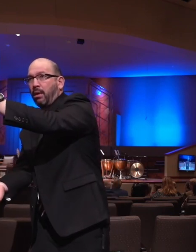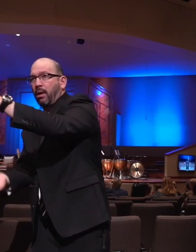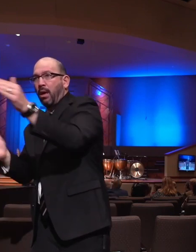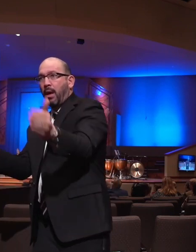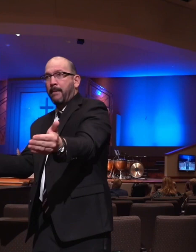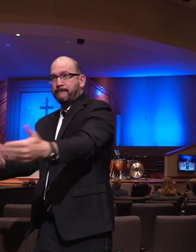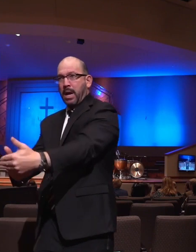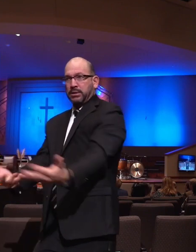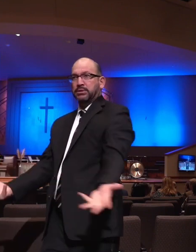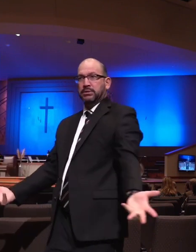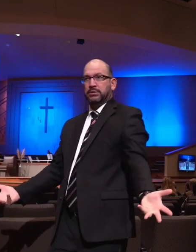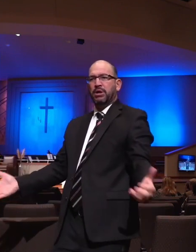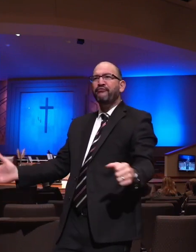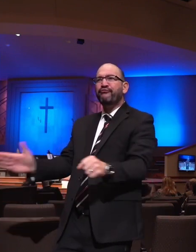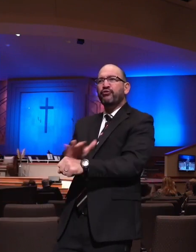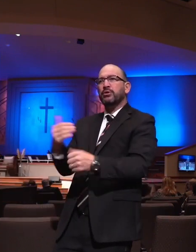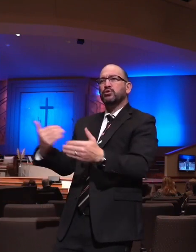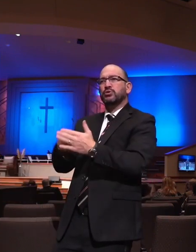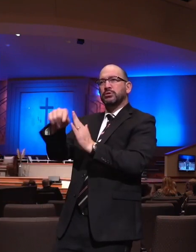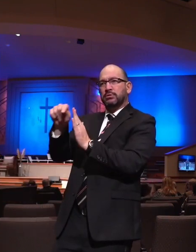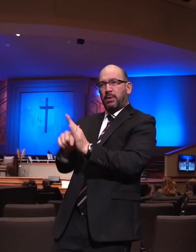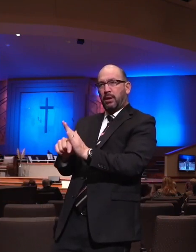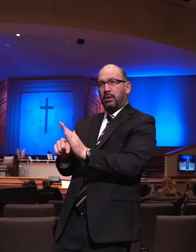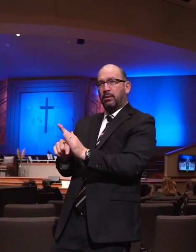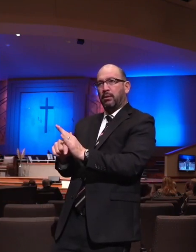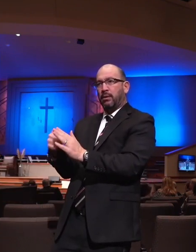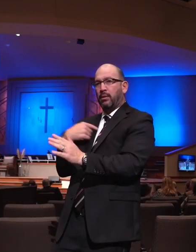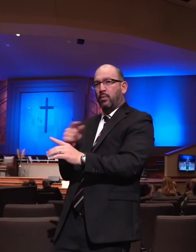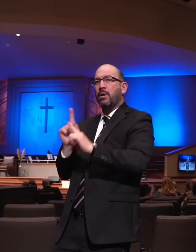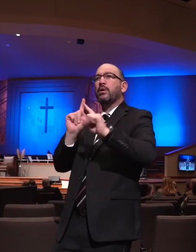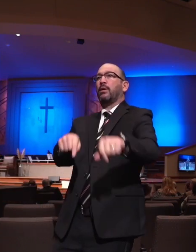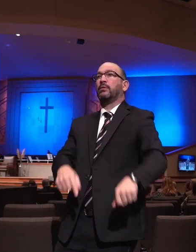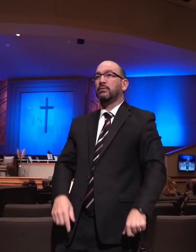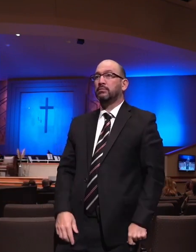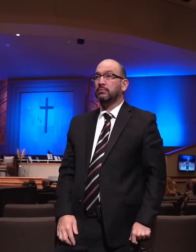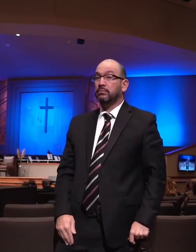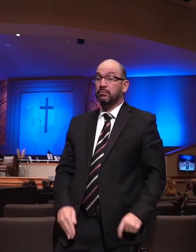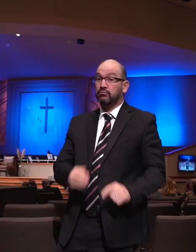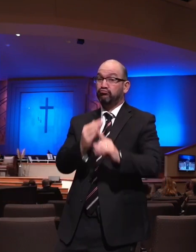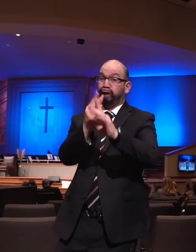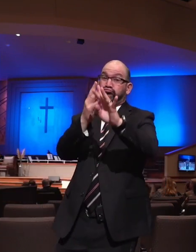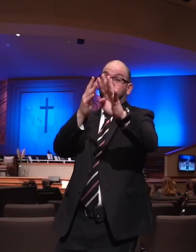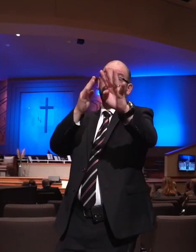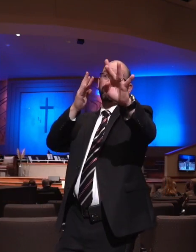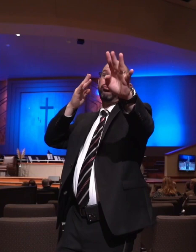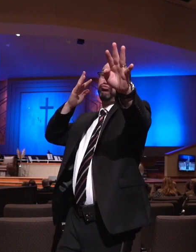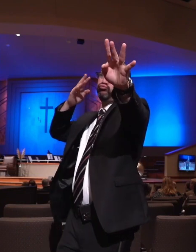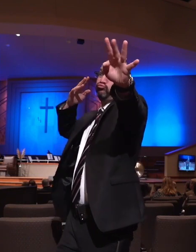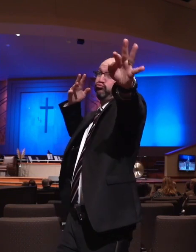Testaments and we went over and sure enough the Saturday the line just went out we couldn't even see